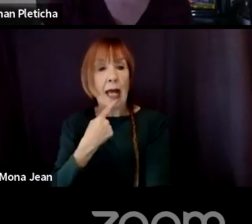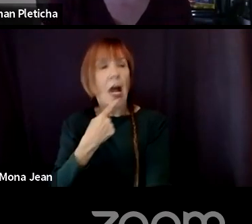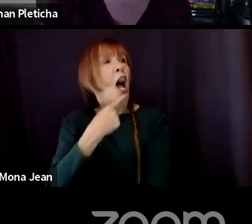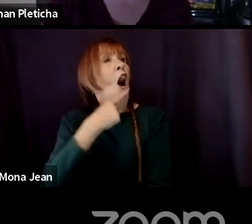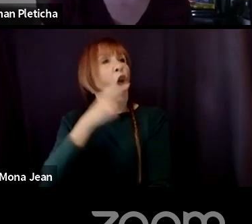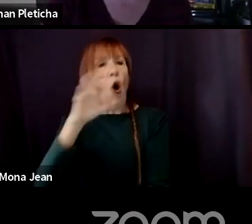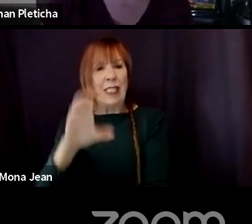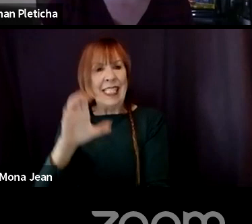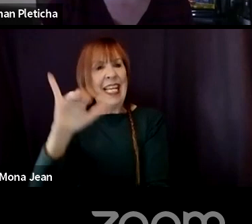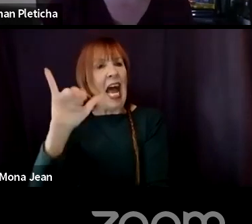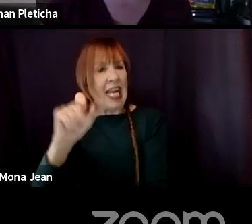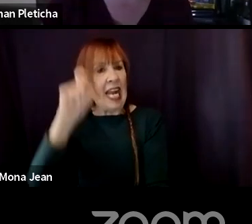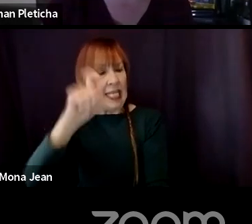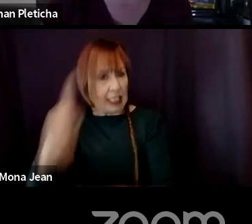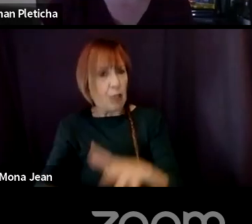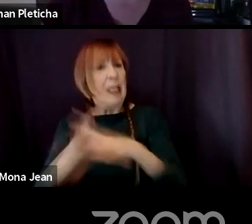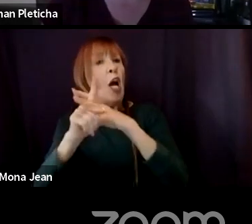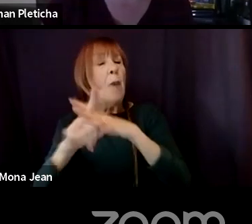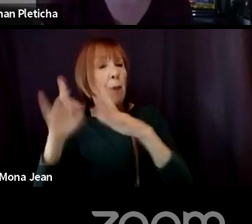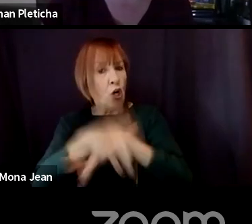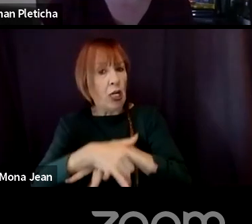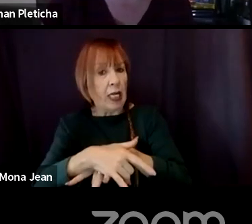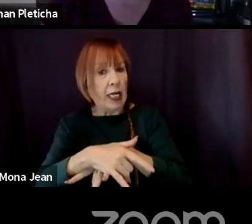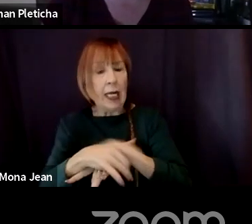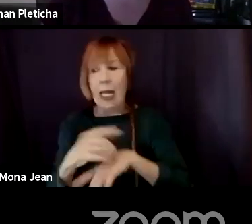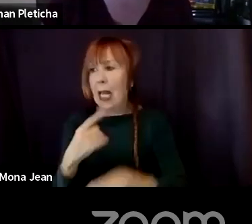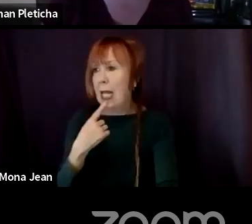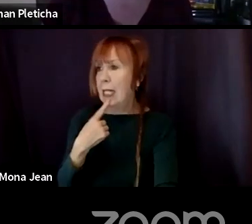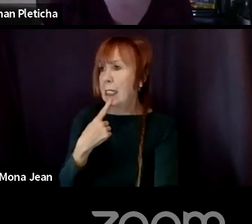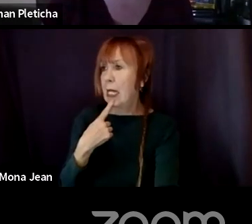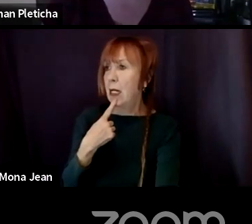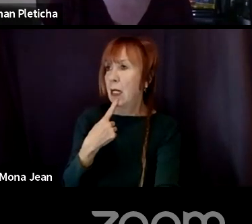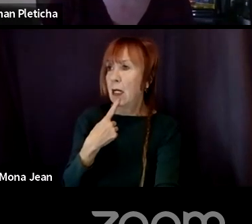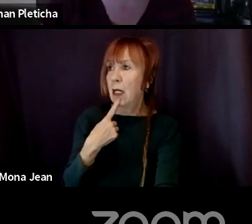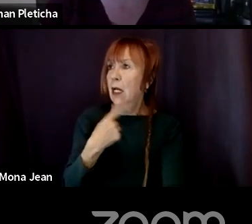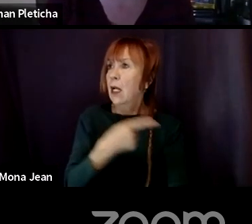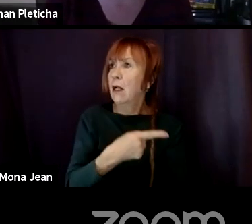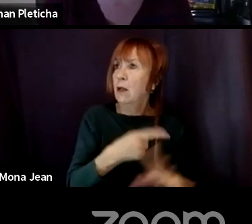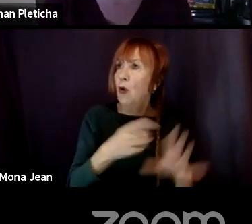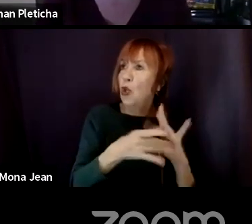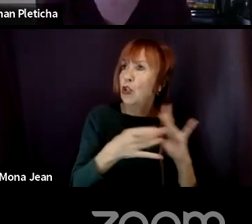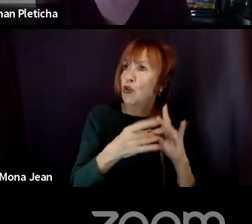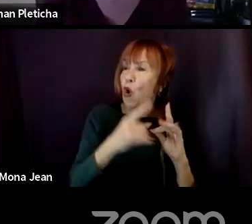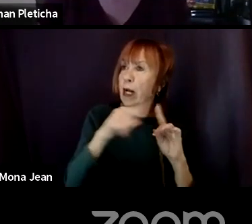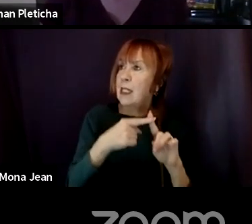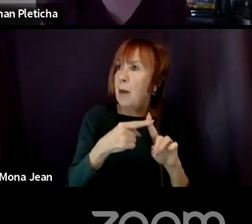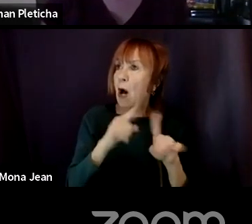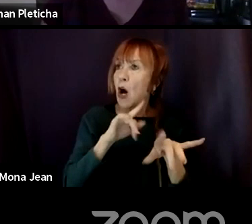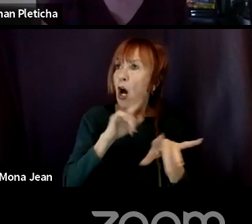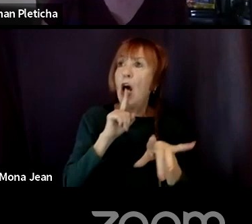And I'm like, yeah, this is based on a true story, the CIA didn't come in for another five or six years.